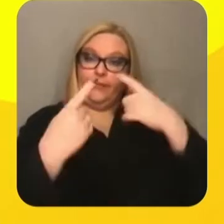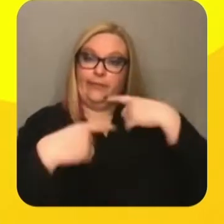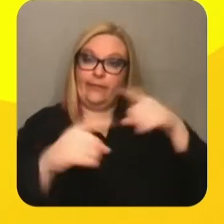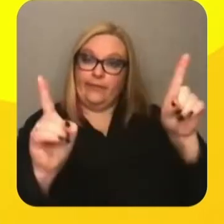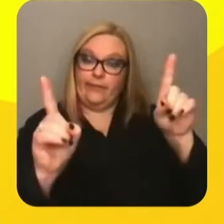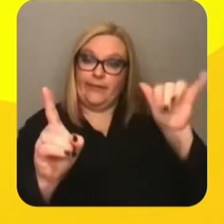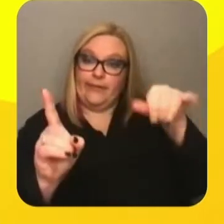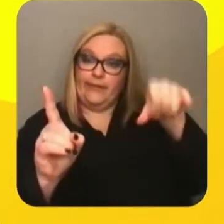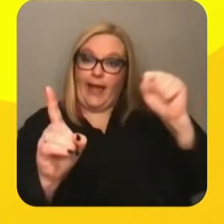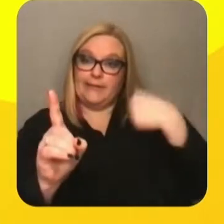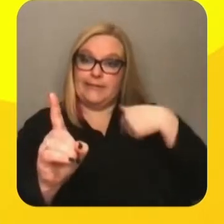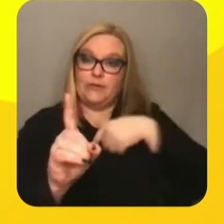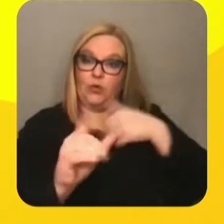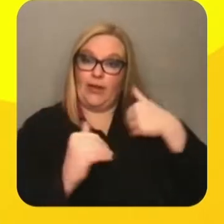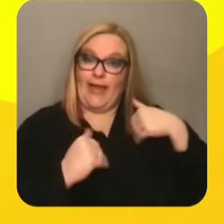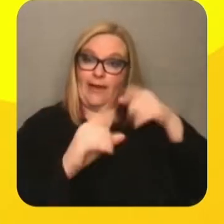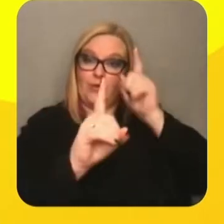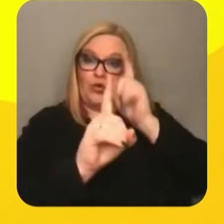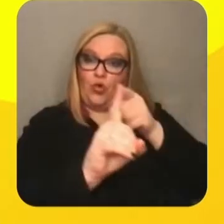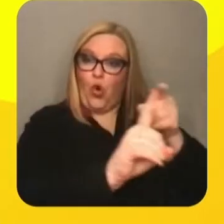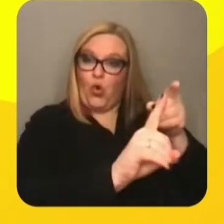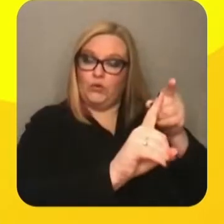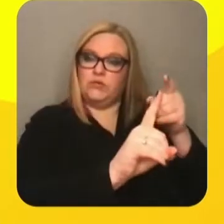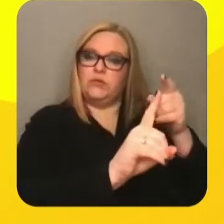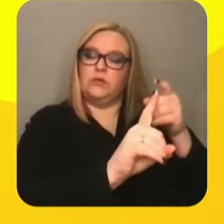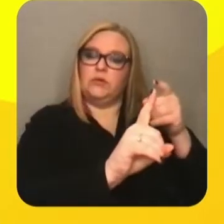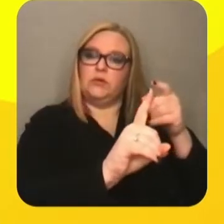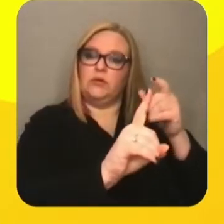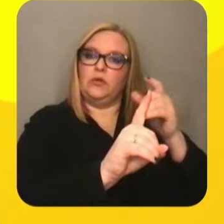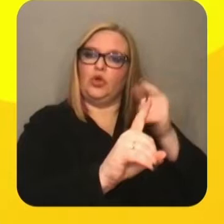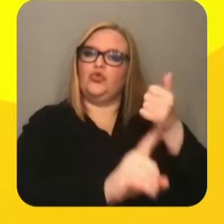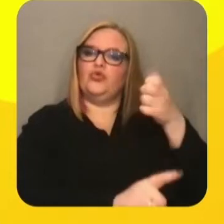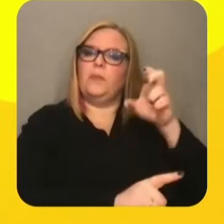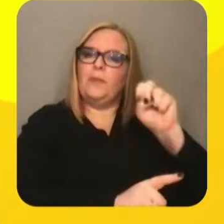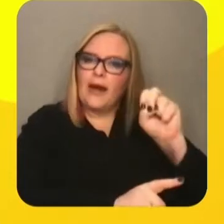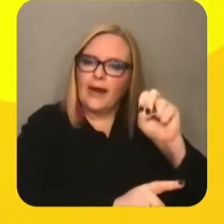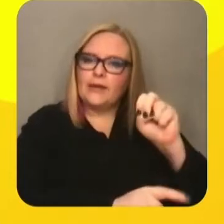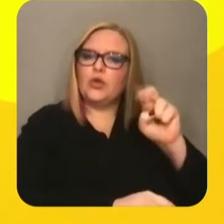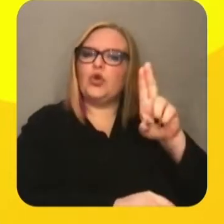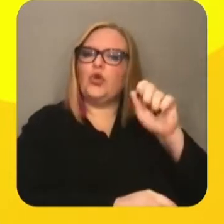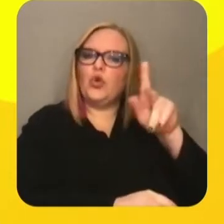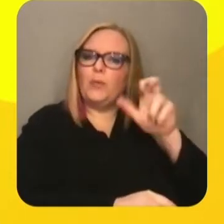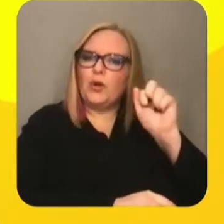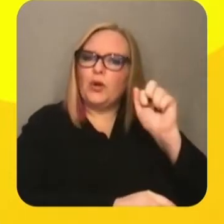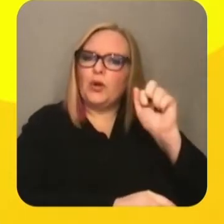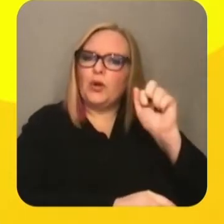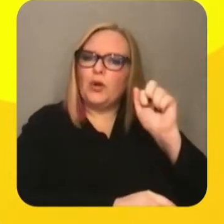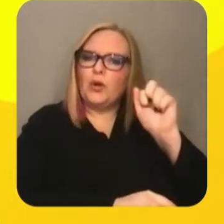of which we like Groupon and Uber. We have goals. We share our data.